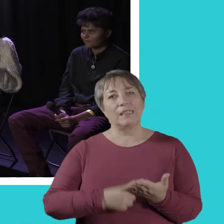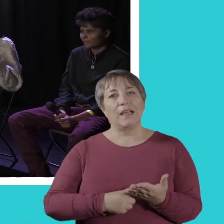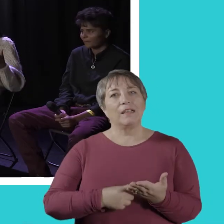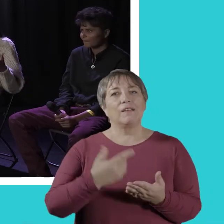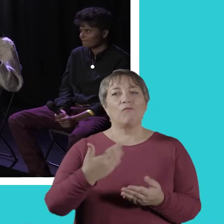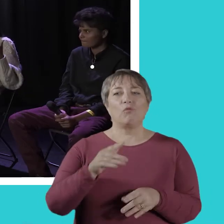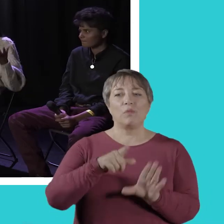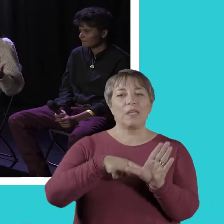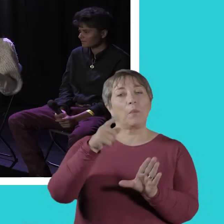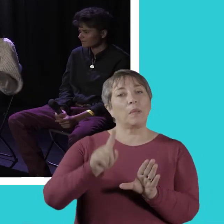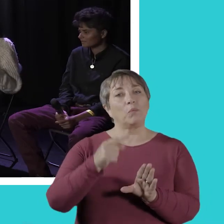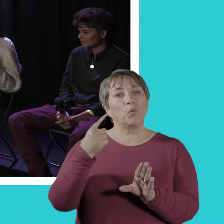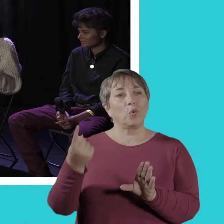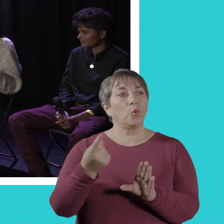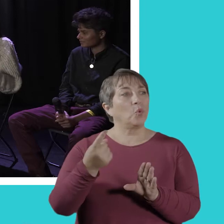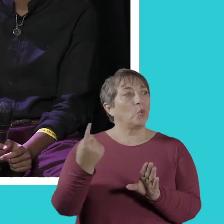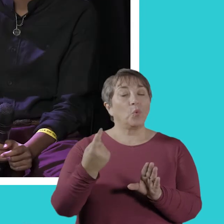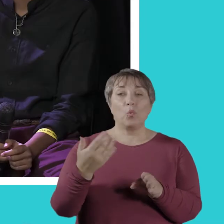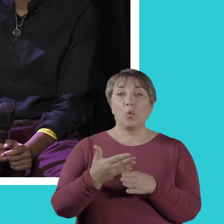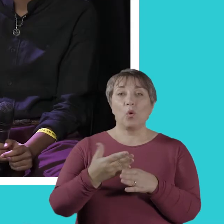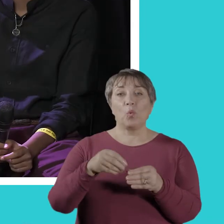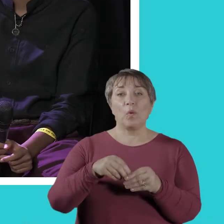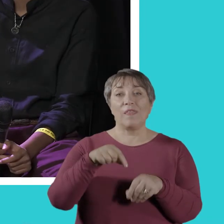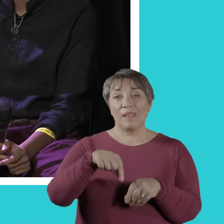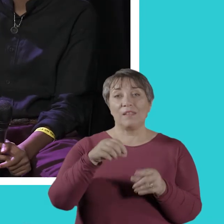and so as I say just to remind you what we're going to be discussing is how we build a culture